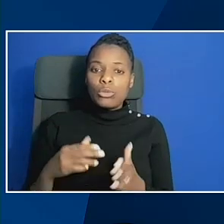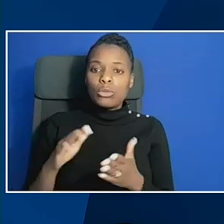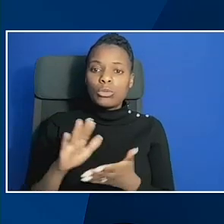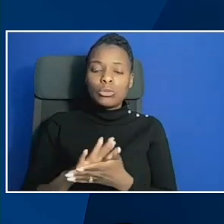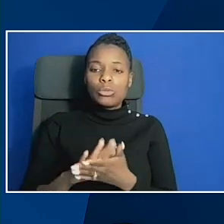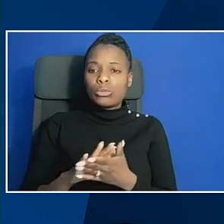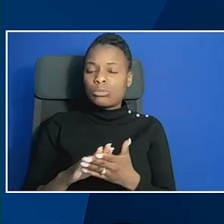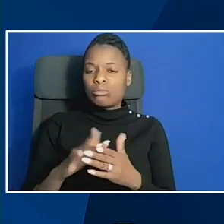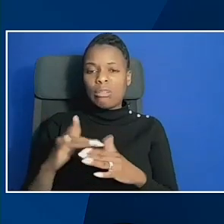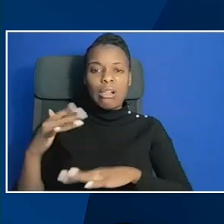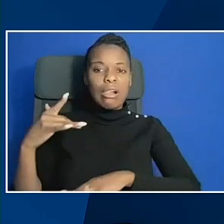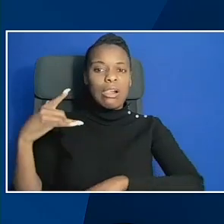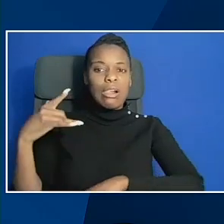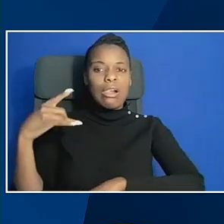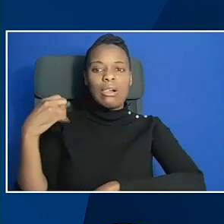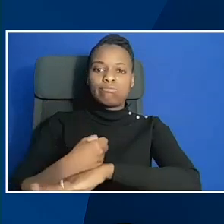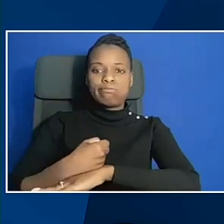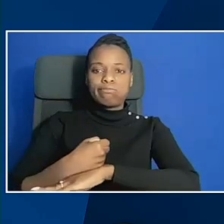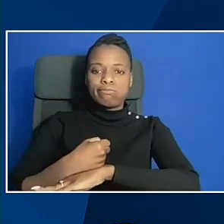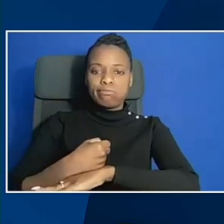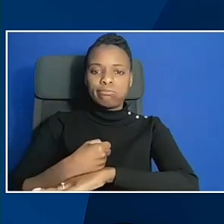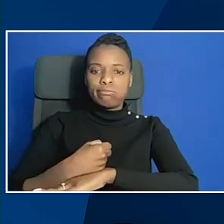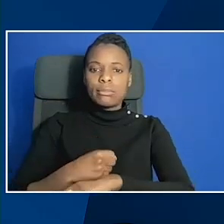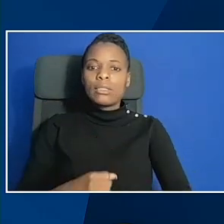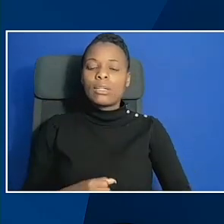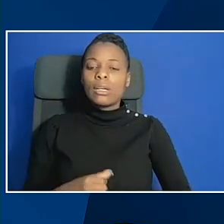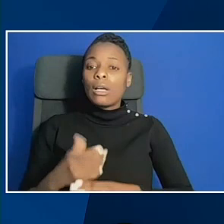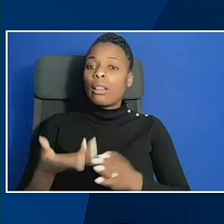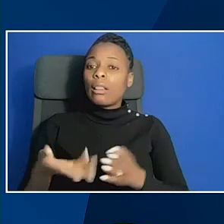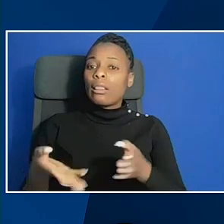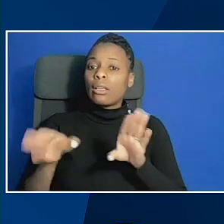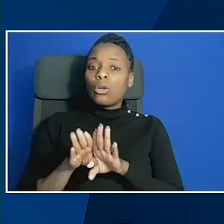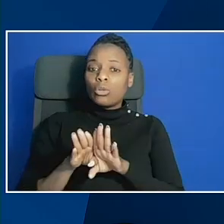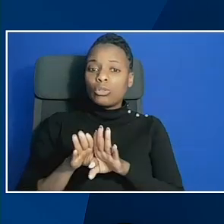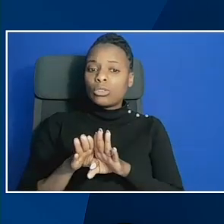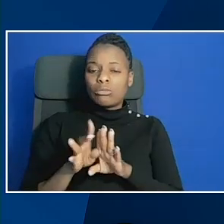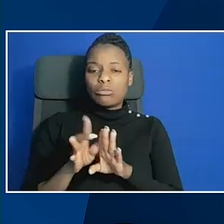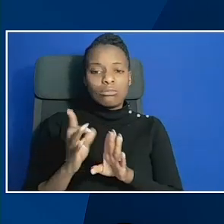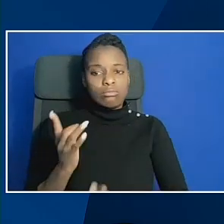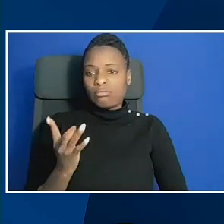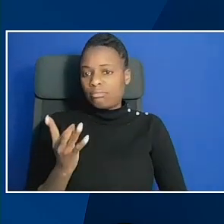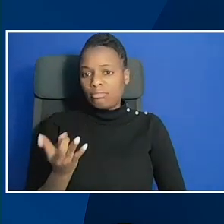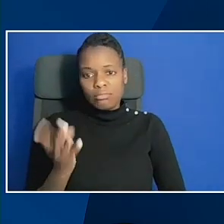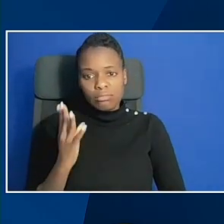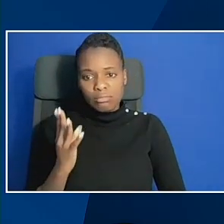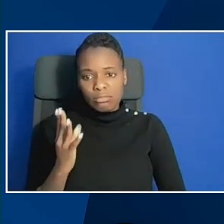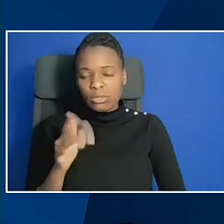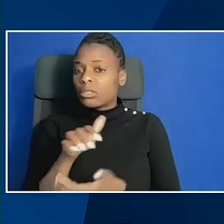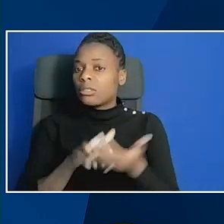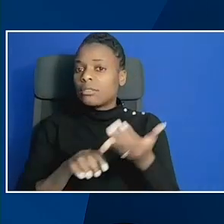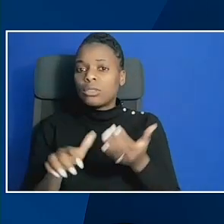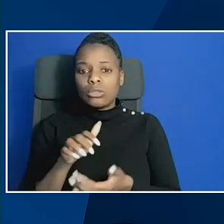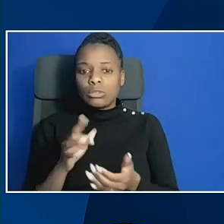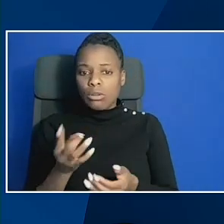closure. The closure was handled very poorly. Confusing and poorly planned information for students that the